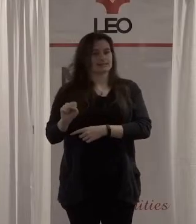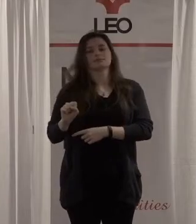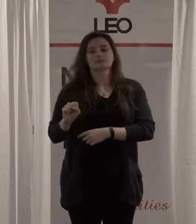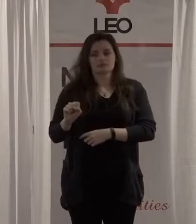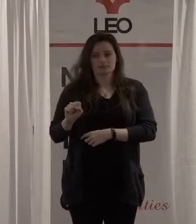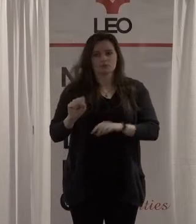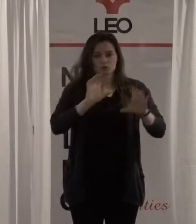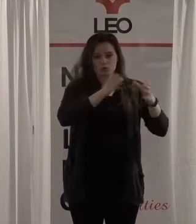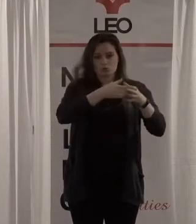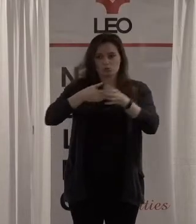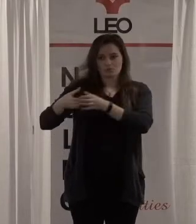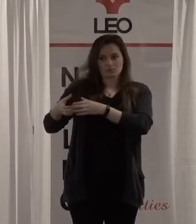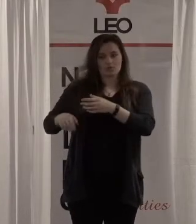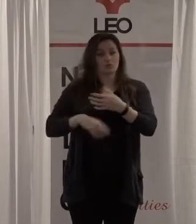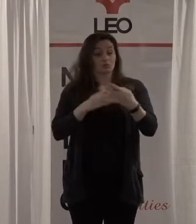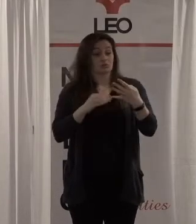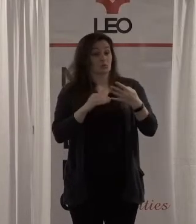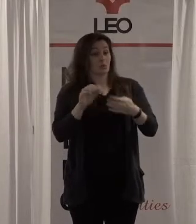CASINO NOVA SCOTIA LYNNETTE IS HERE